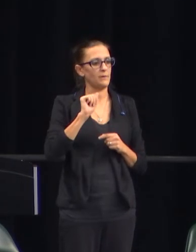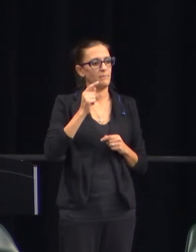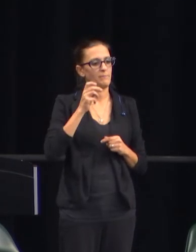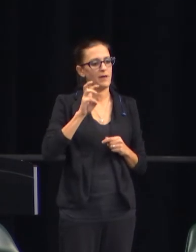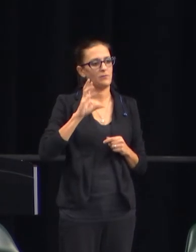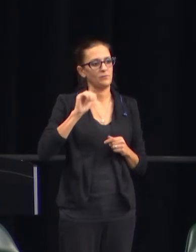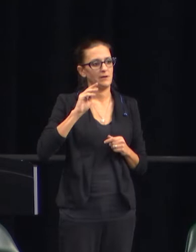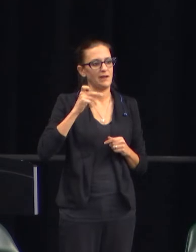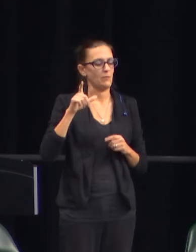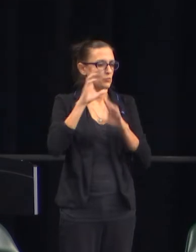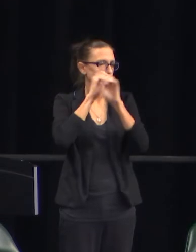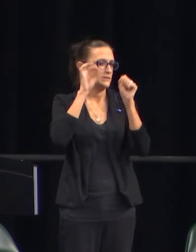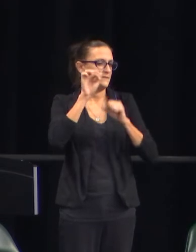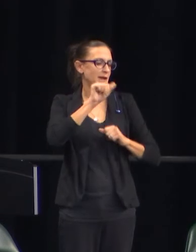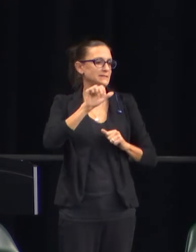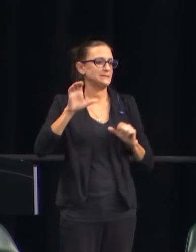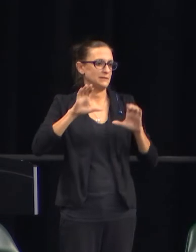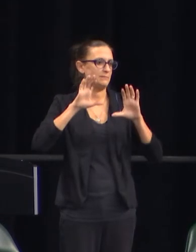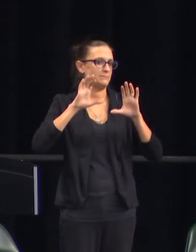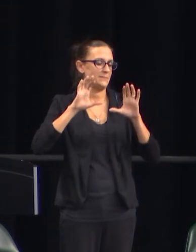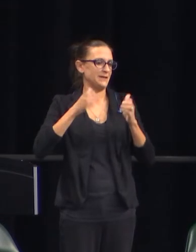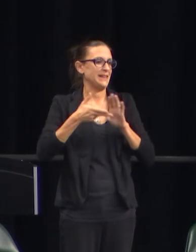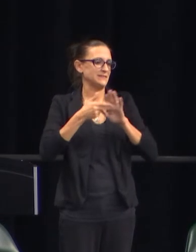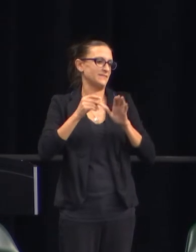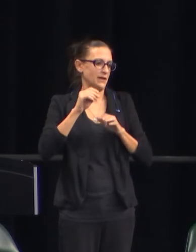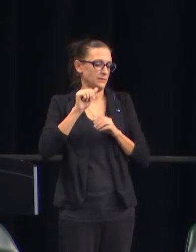President of the ACC Classified Employees Association,